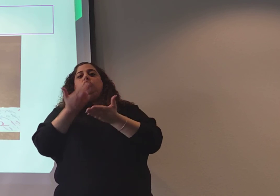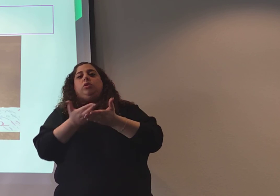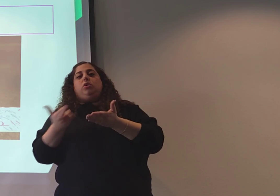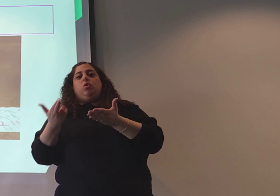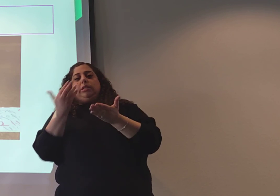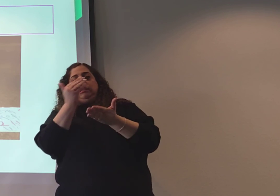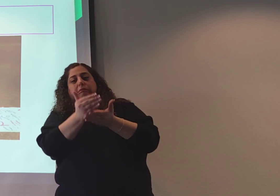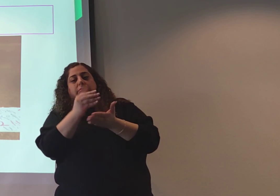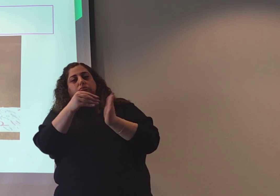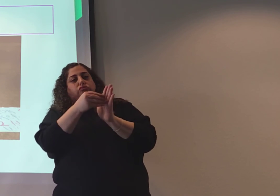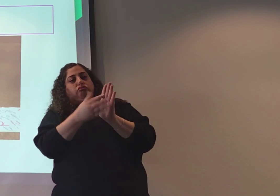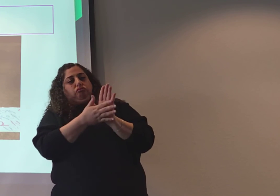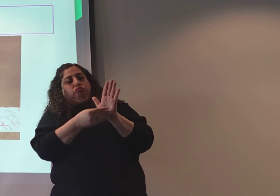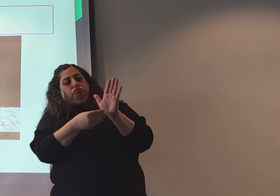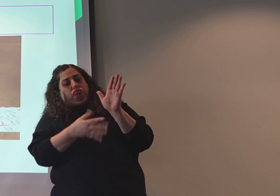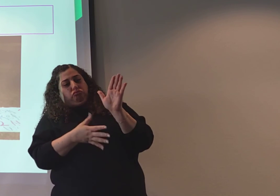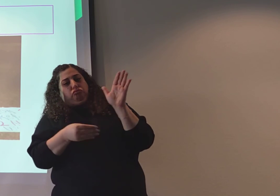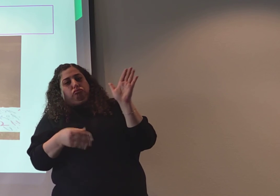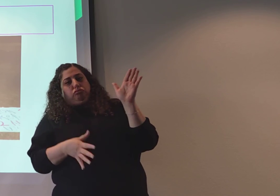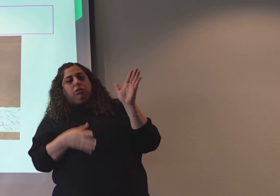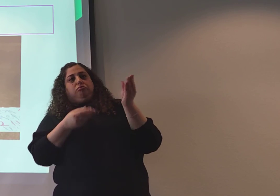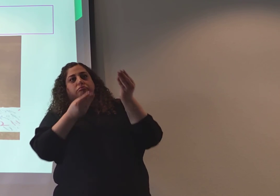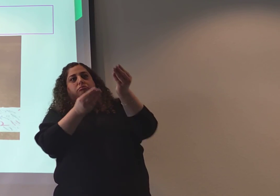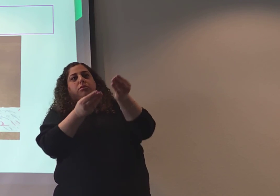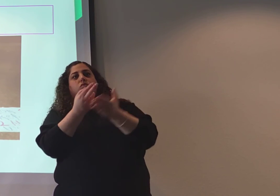That and Patricia might be able to help.